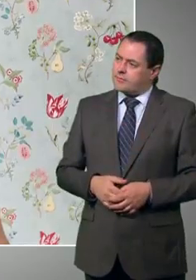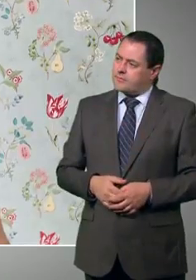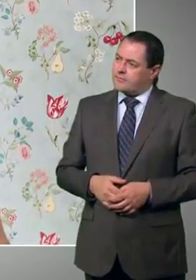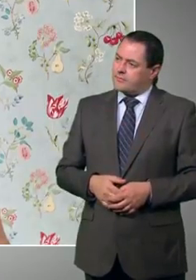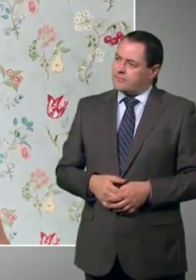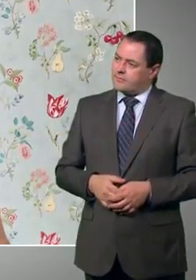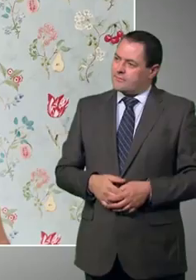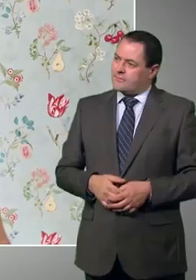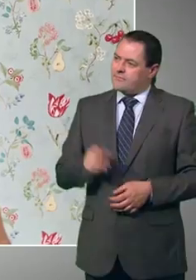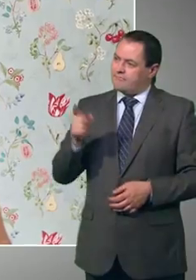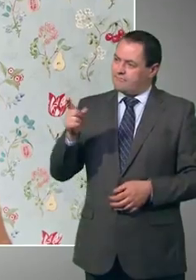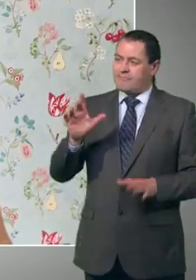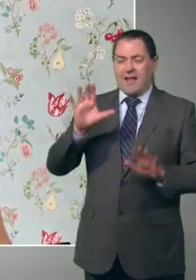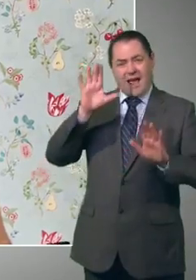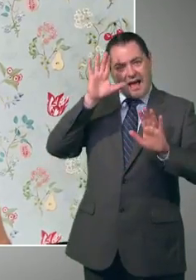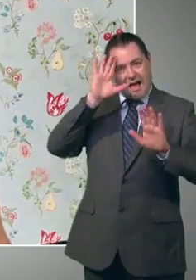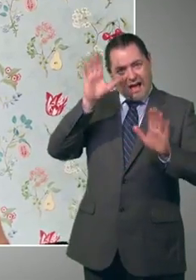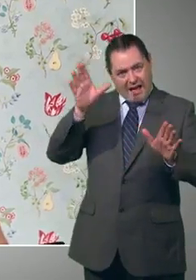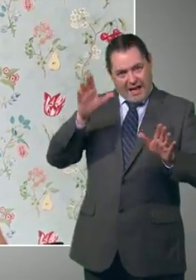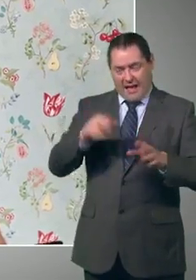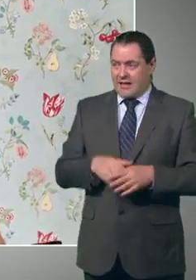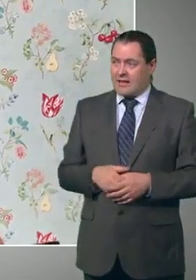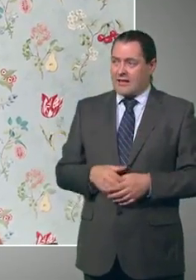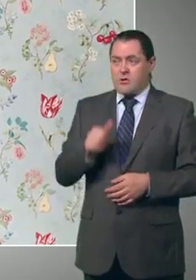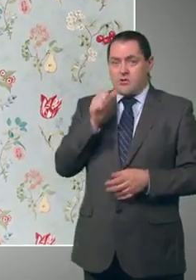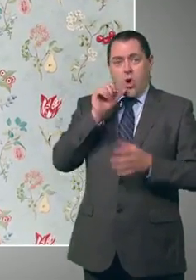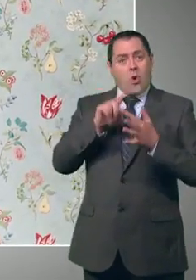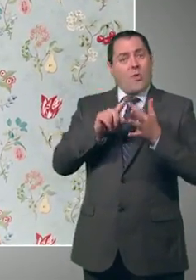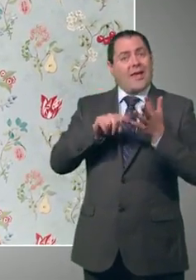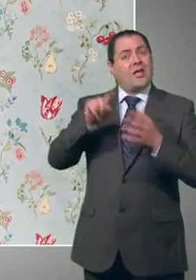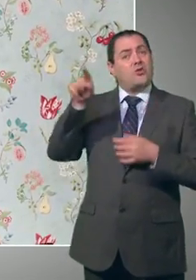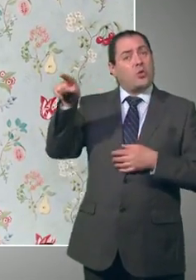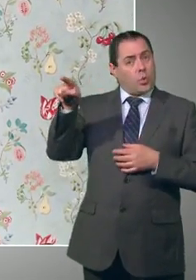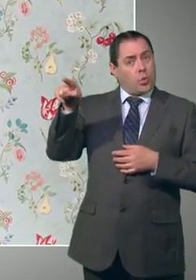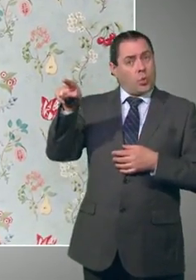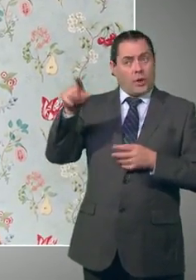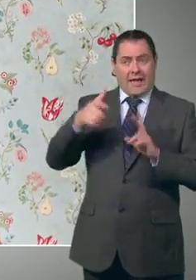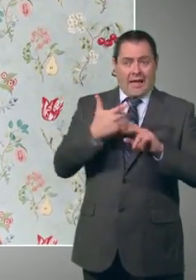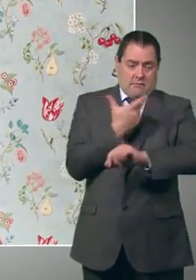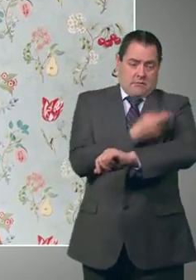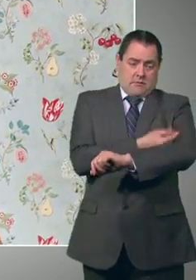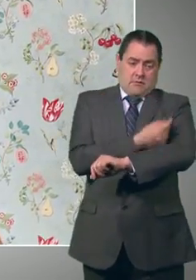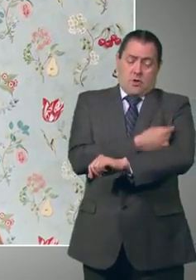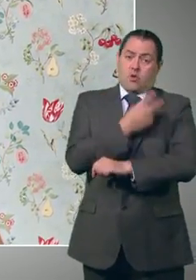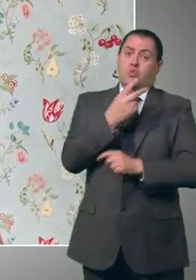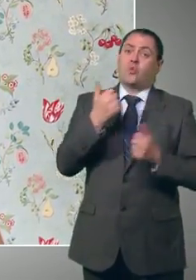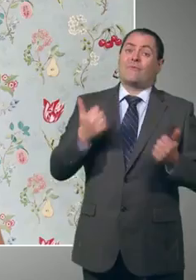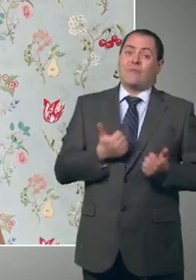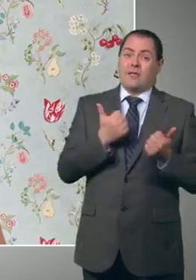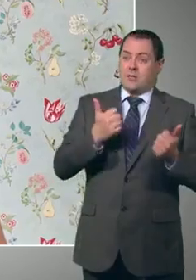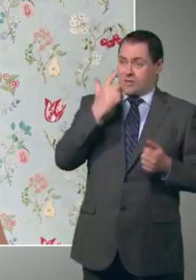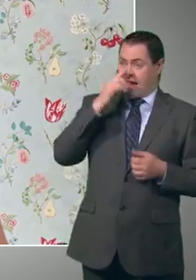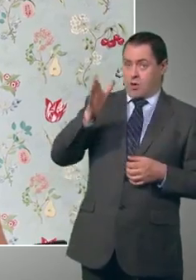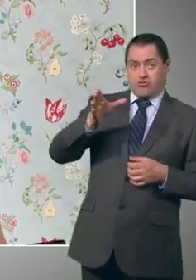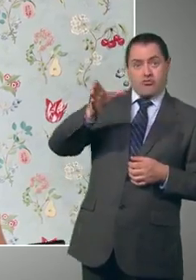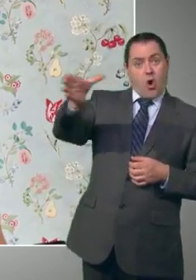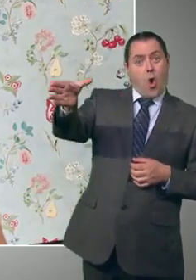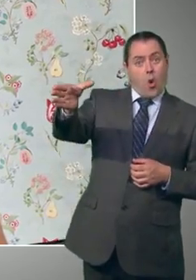Hi, give them the EU are going to relax the rules for fully vaccinated visitors by allowing